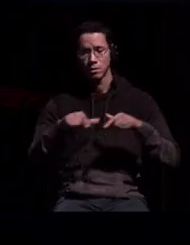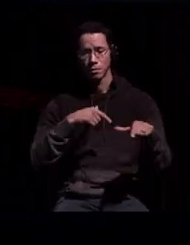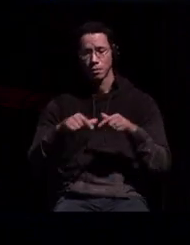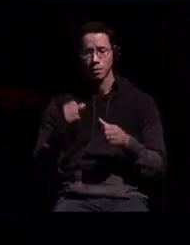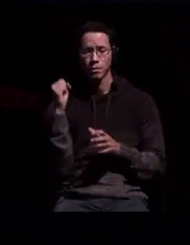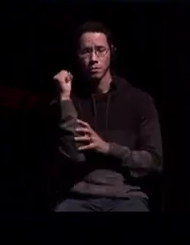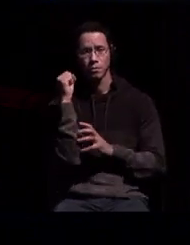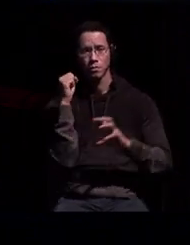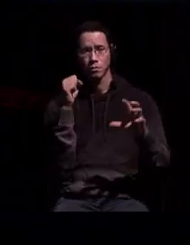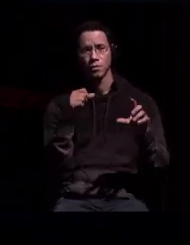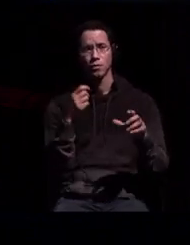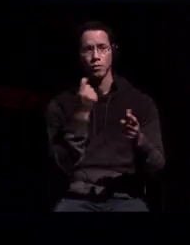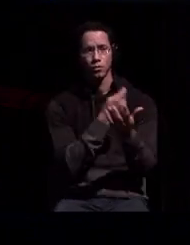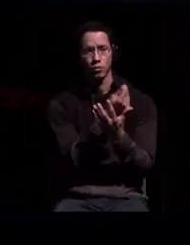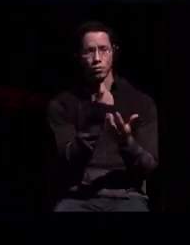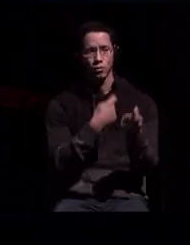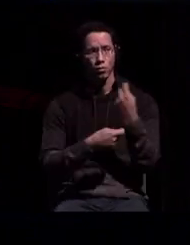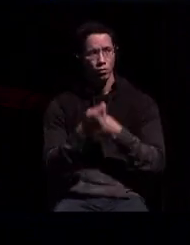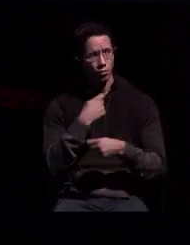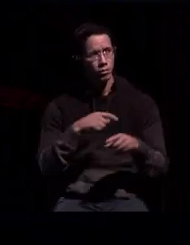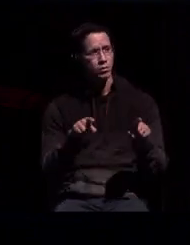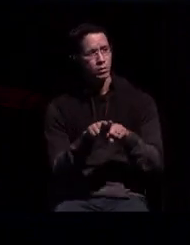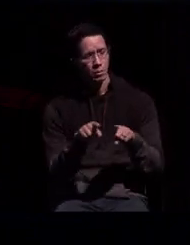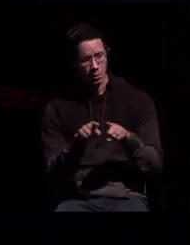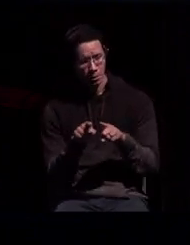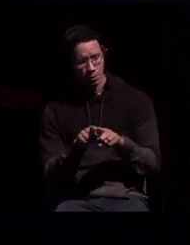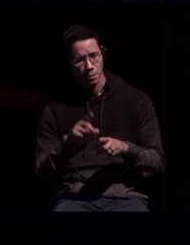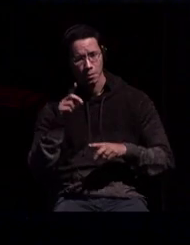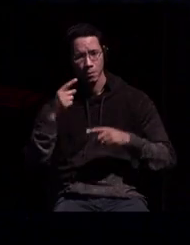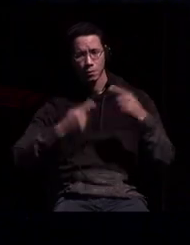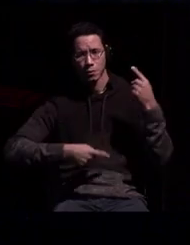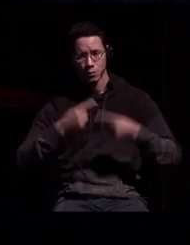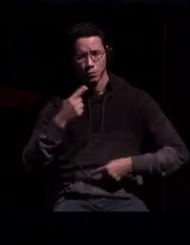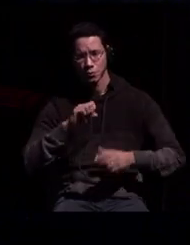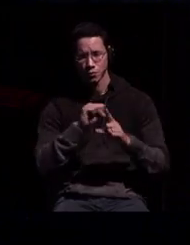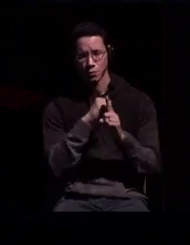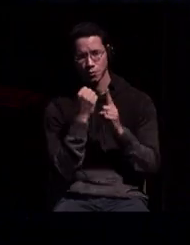in parallel we should also promote women’s political and social empowerment.